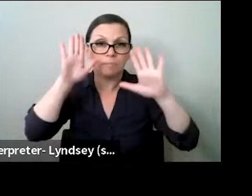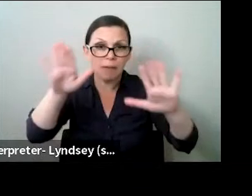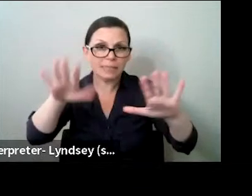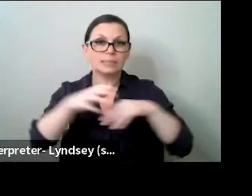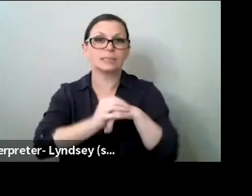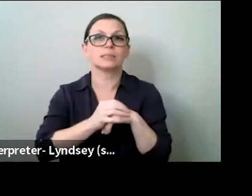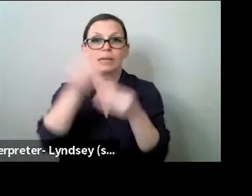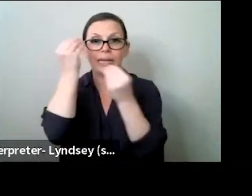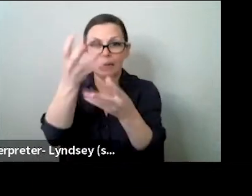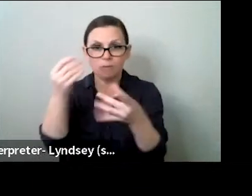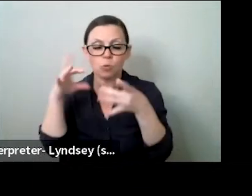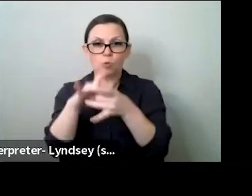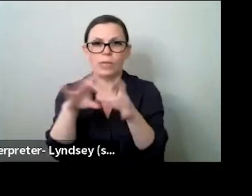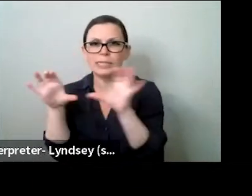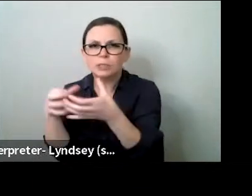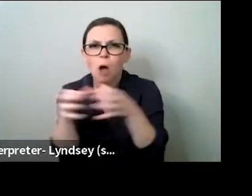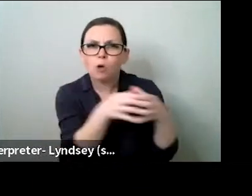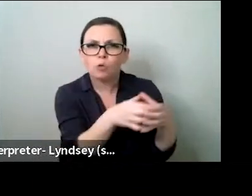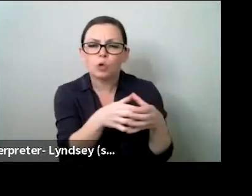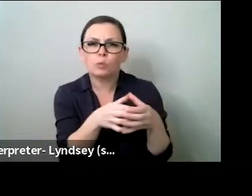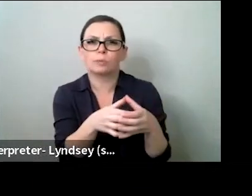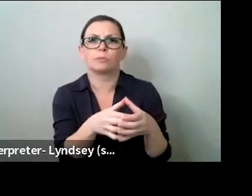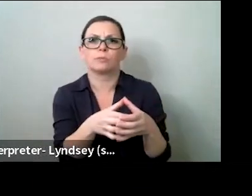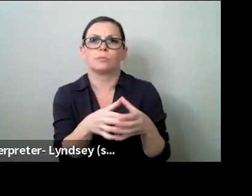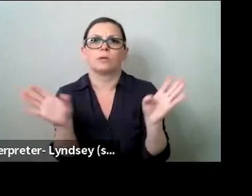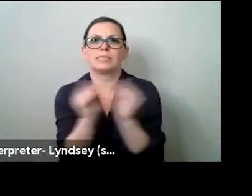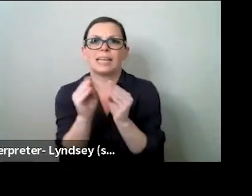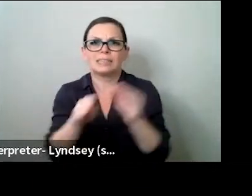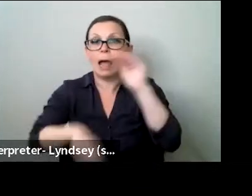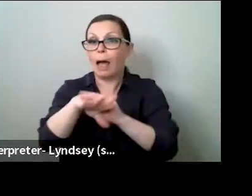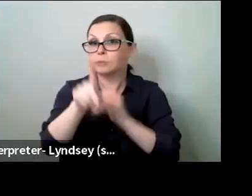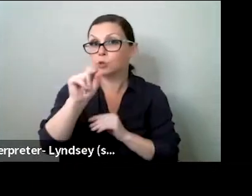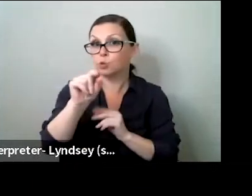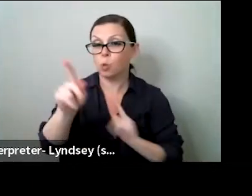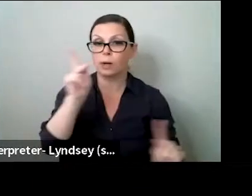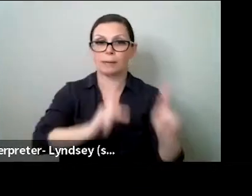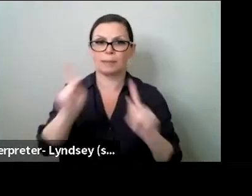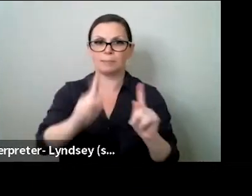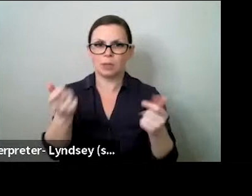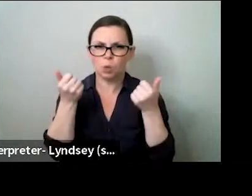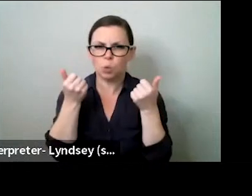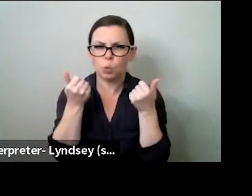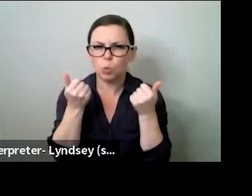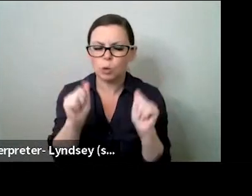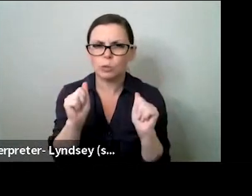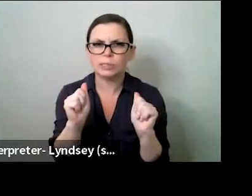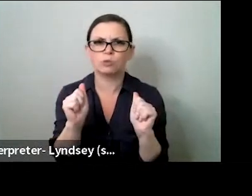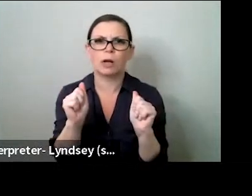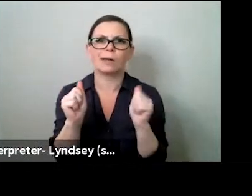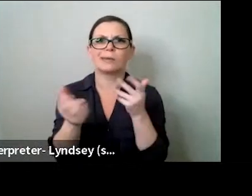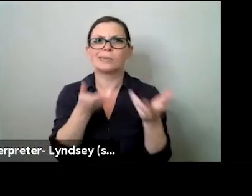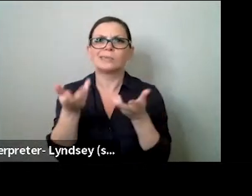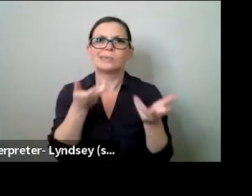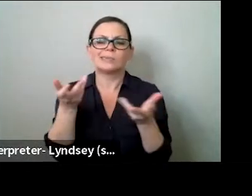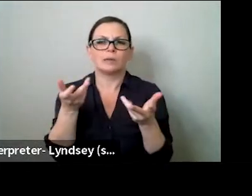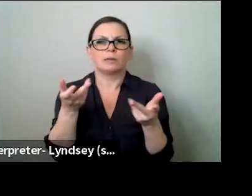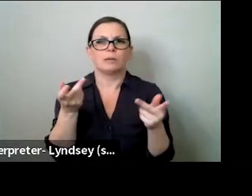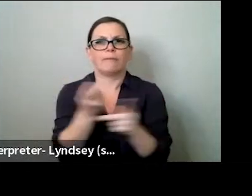which are small classes with up to 20 people, where we try and distill some of this information